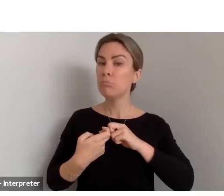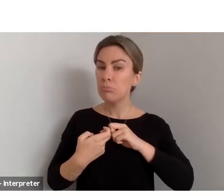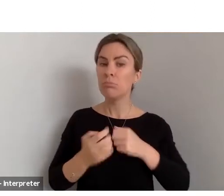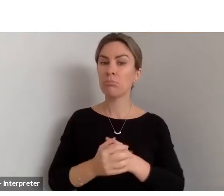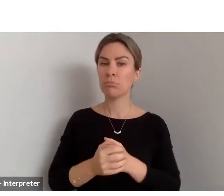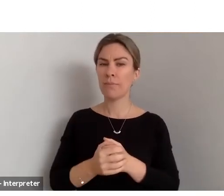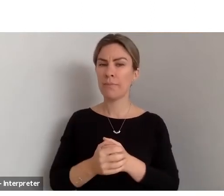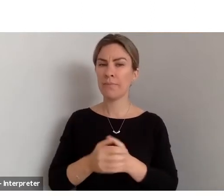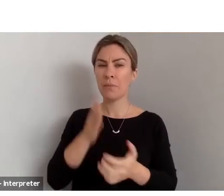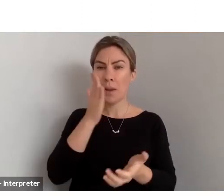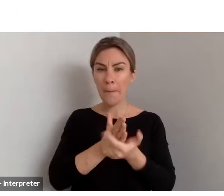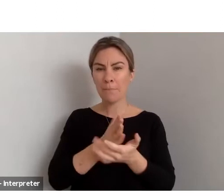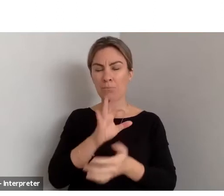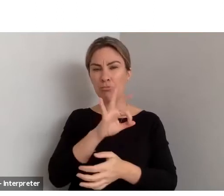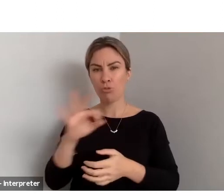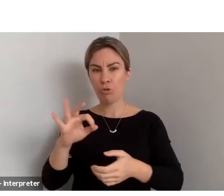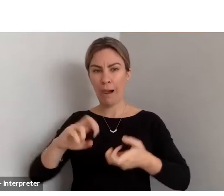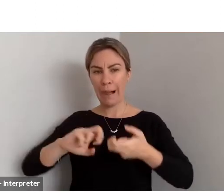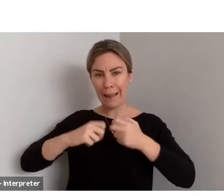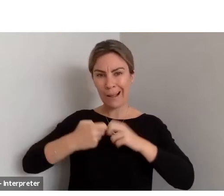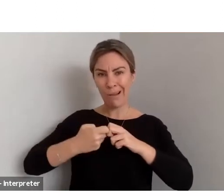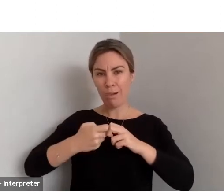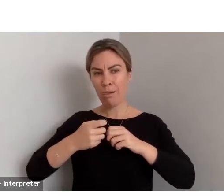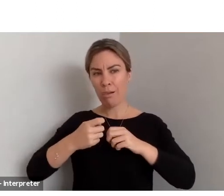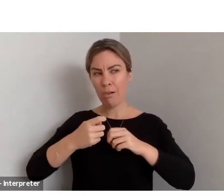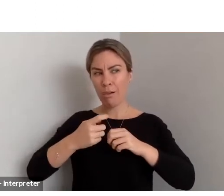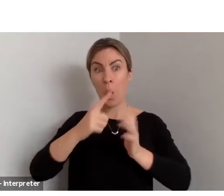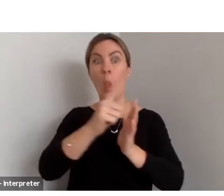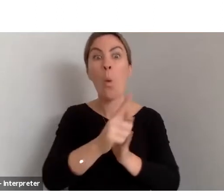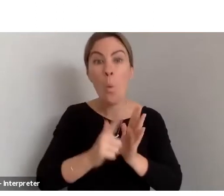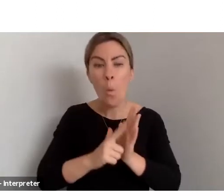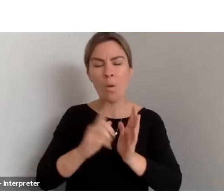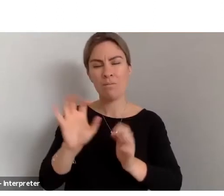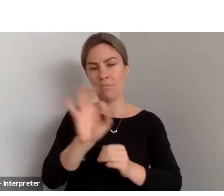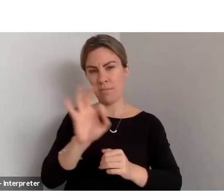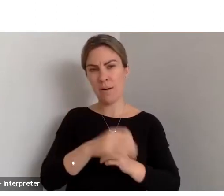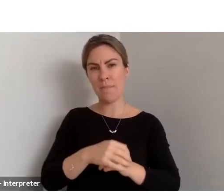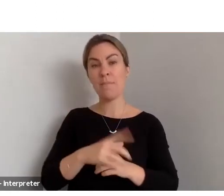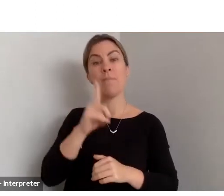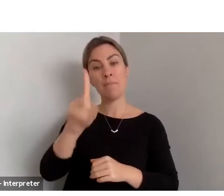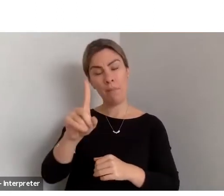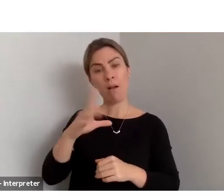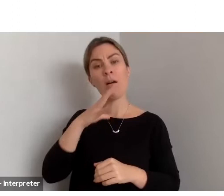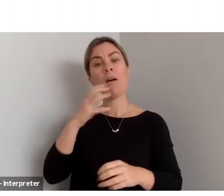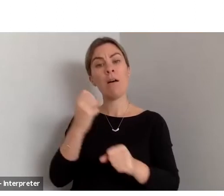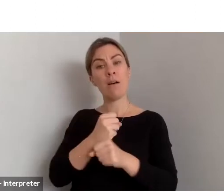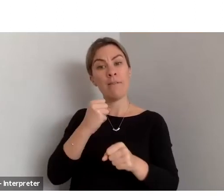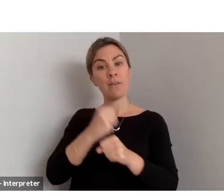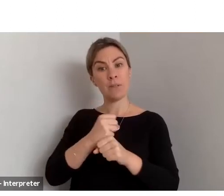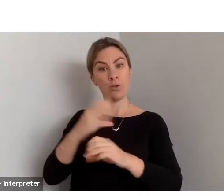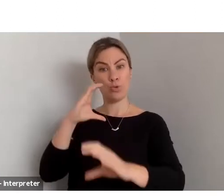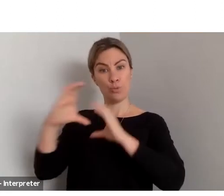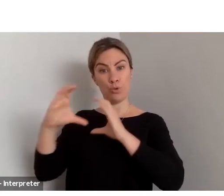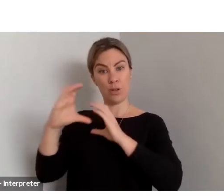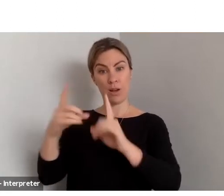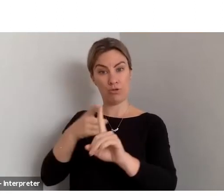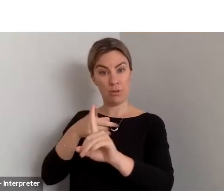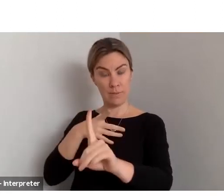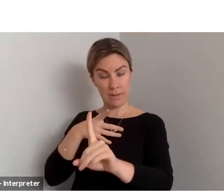legal as in 'law' but .